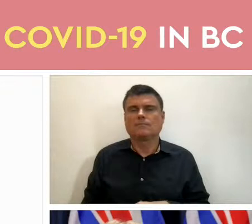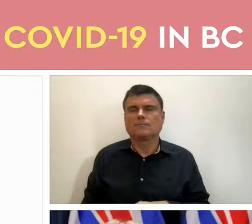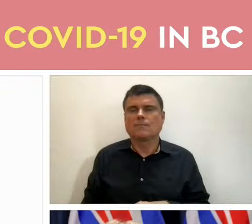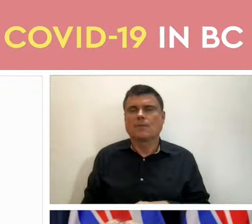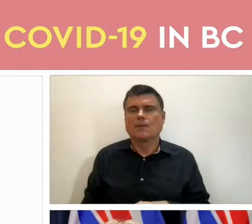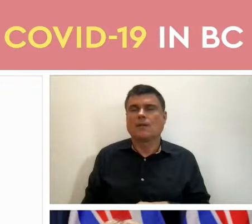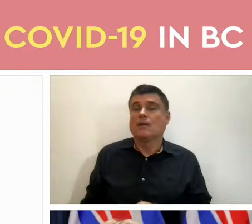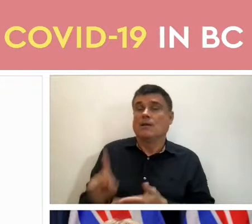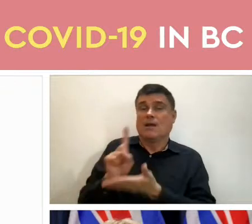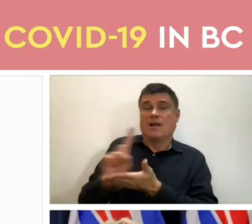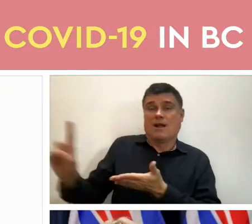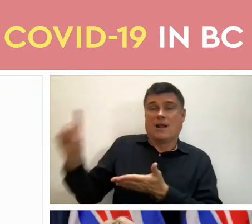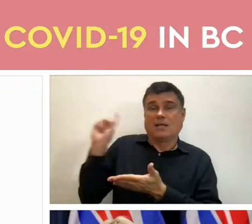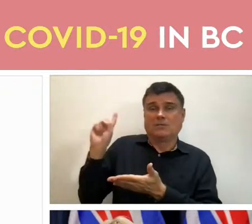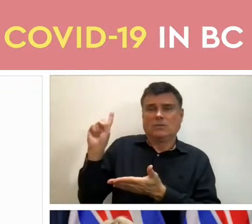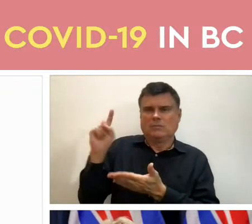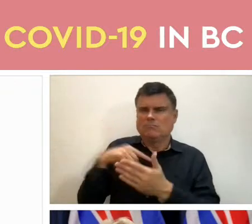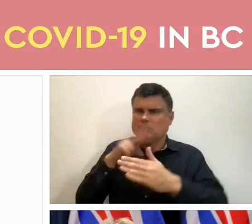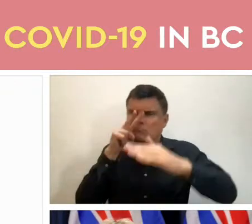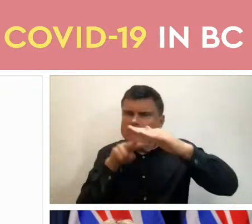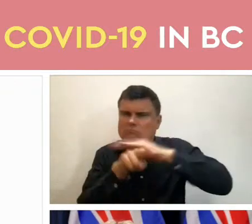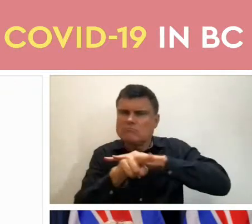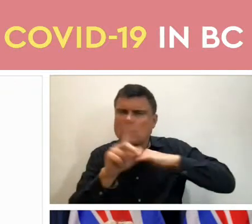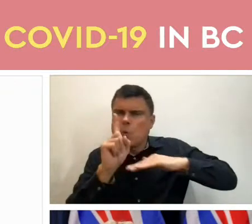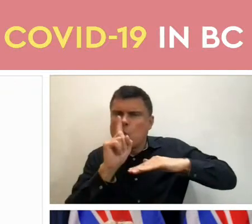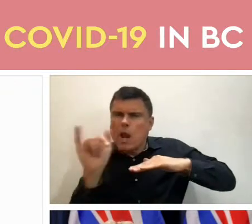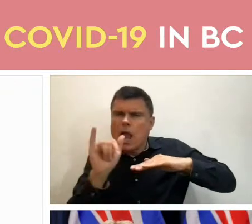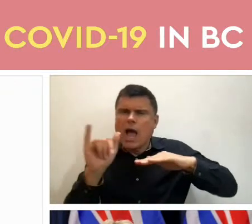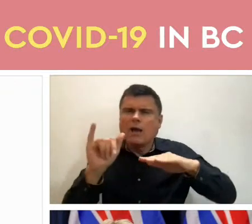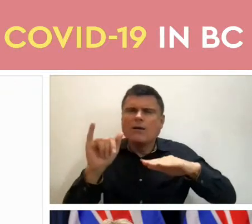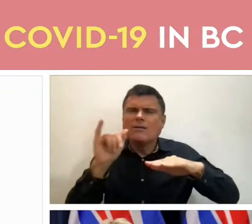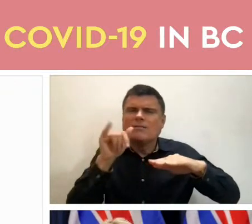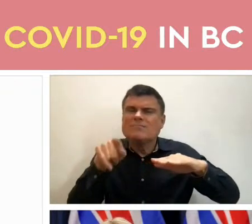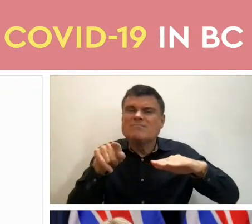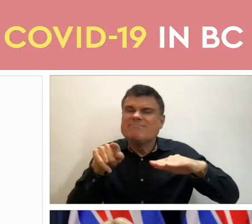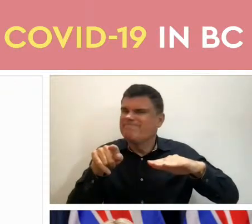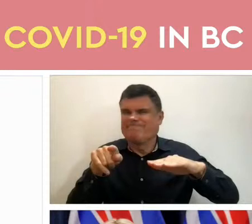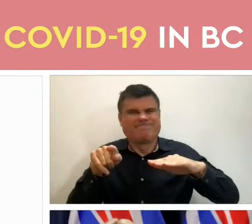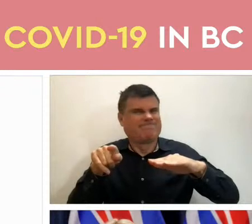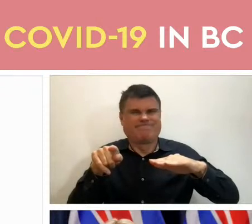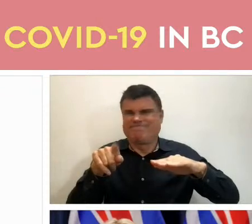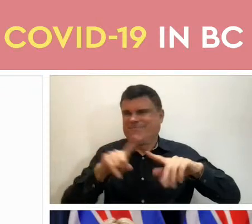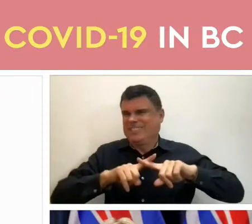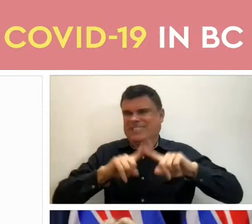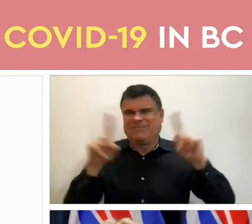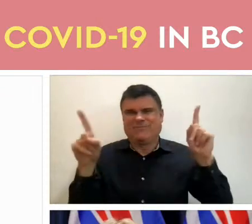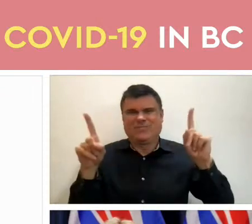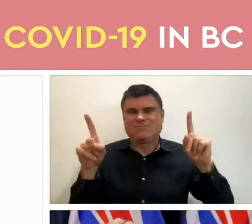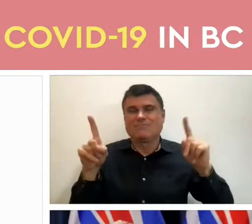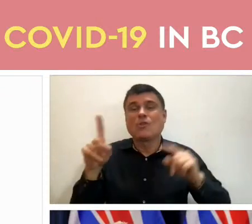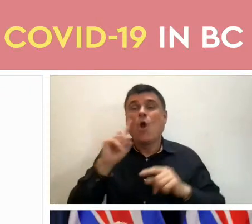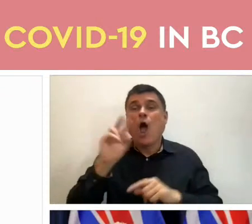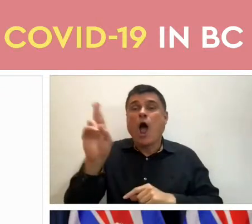Our reproductive number is now above one in all regions though in northern health it still is